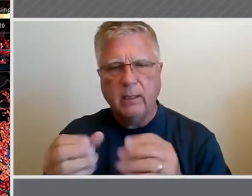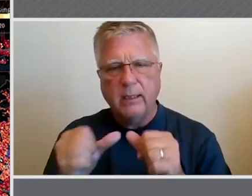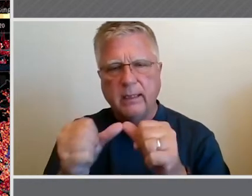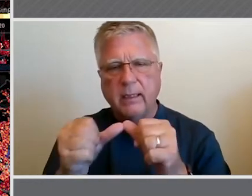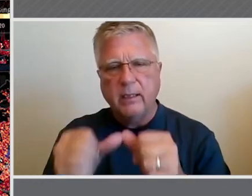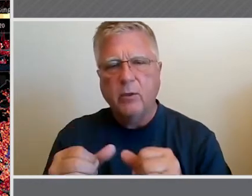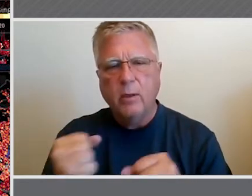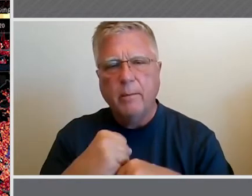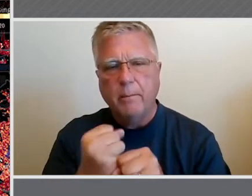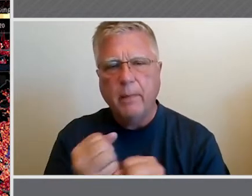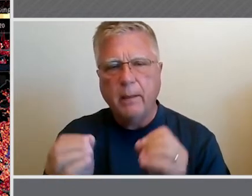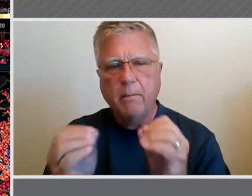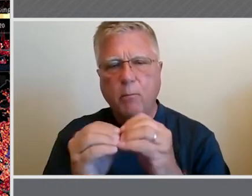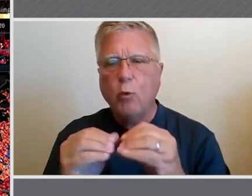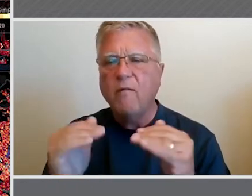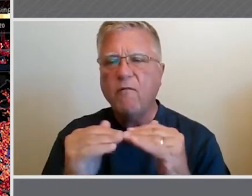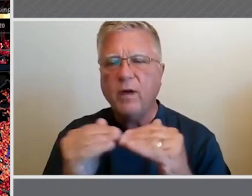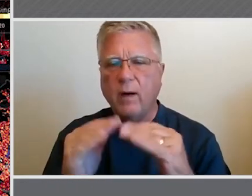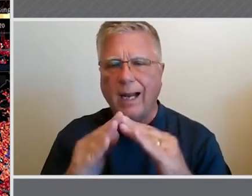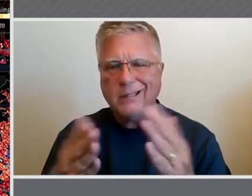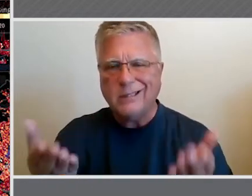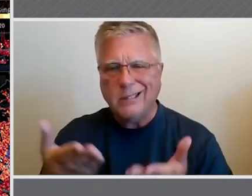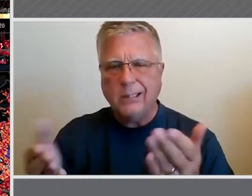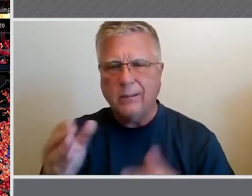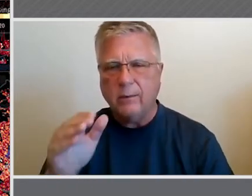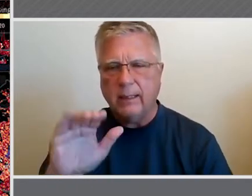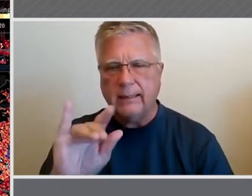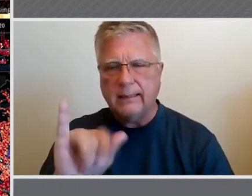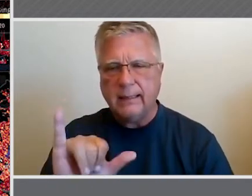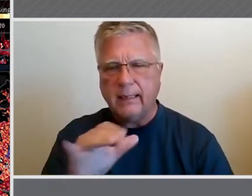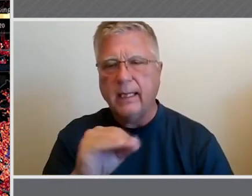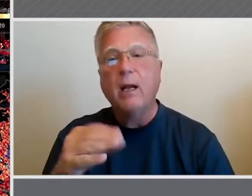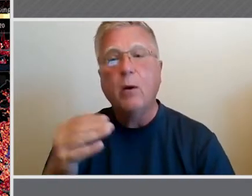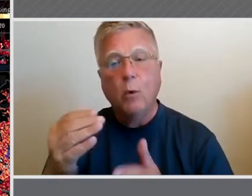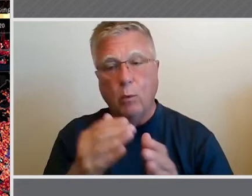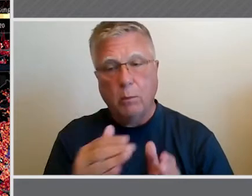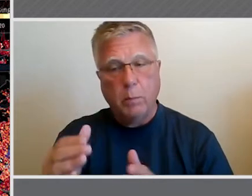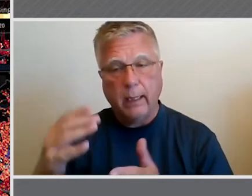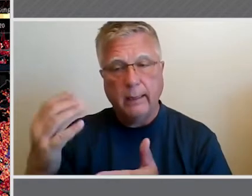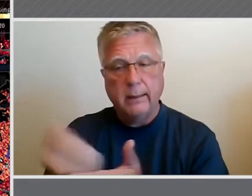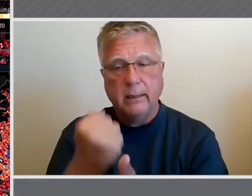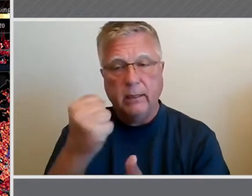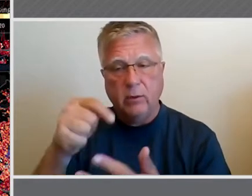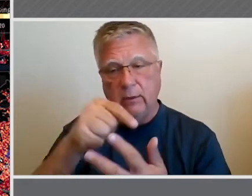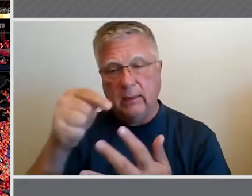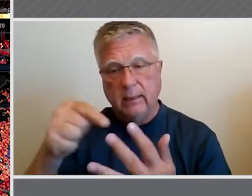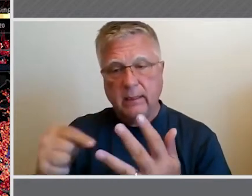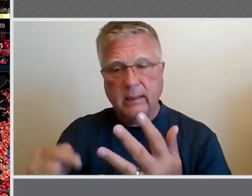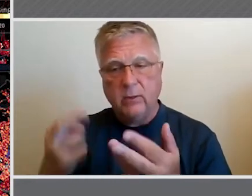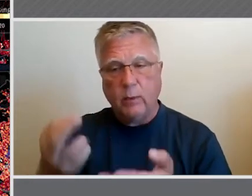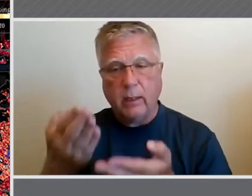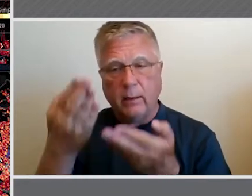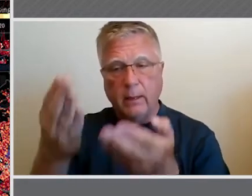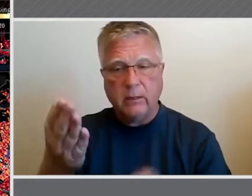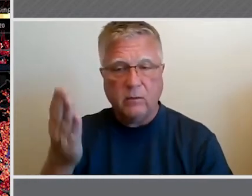And we're planning to use these recommendations in the future and see how we can pursue each